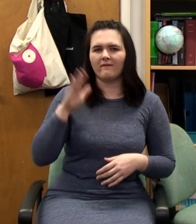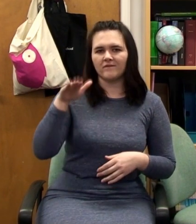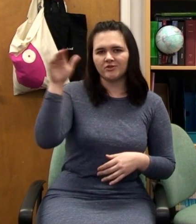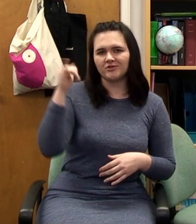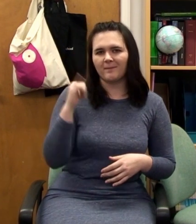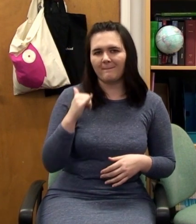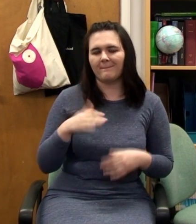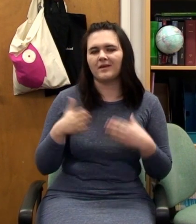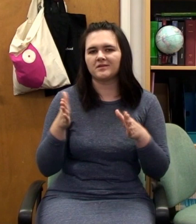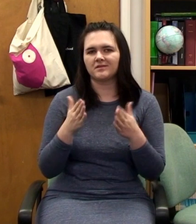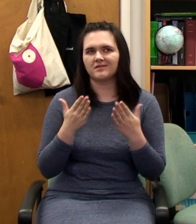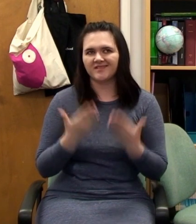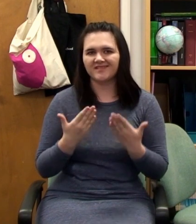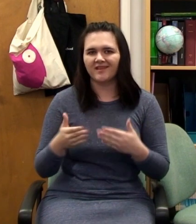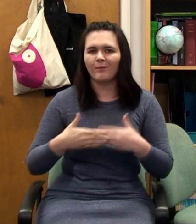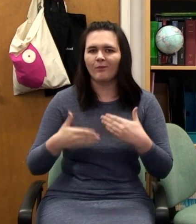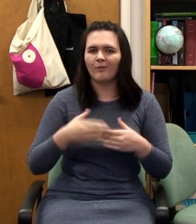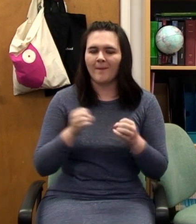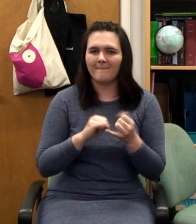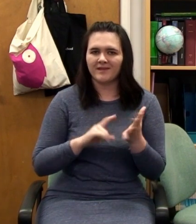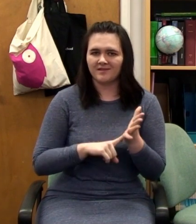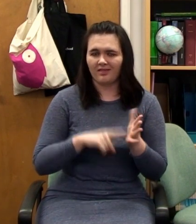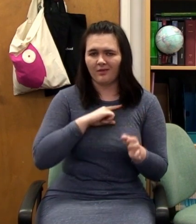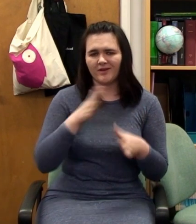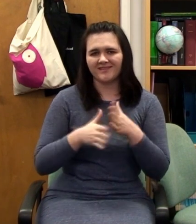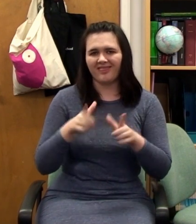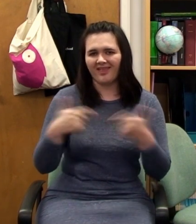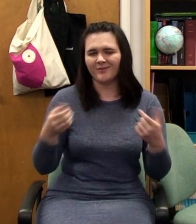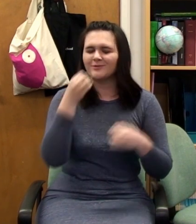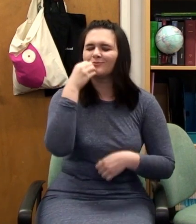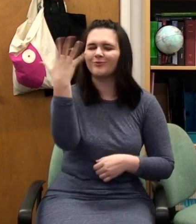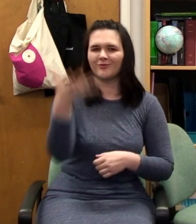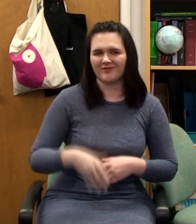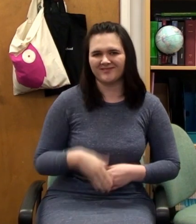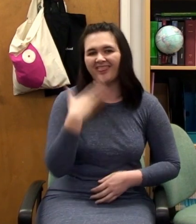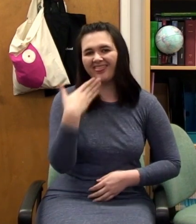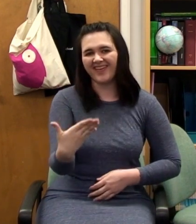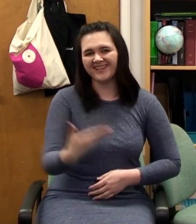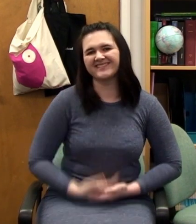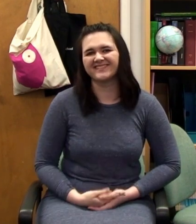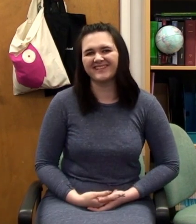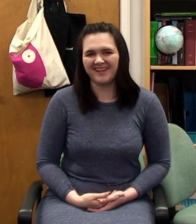But in the future I would love to learn more BSL because sign language is beautiful! Thank you!